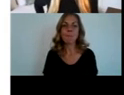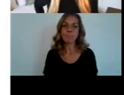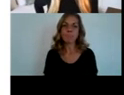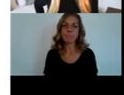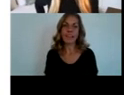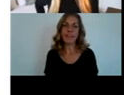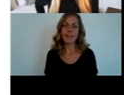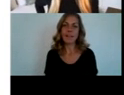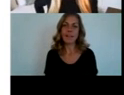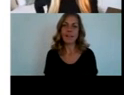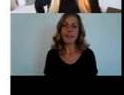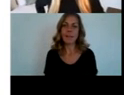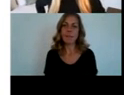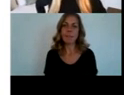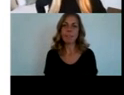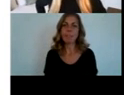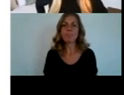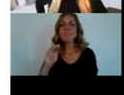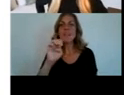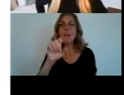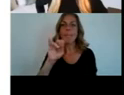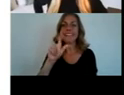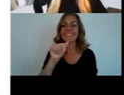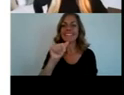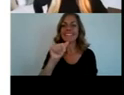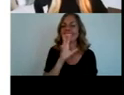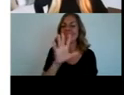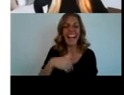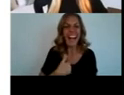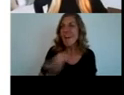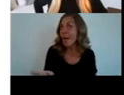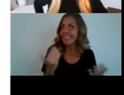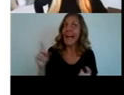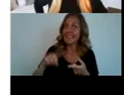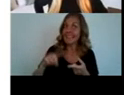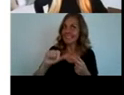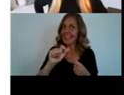Awesome. In the meantime, maybe we could just talk about a few things while you're here.